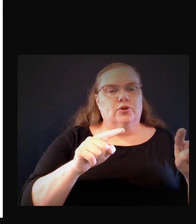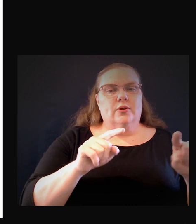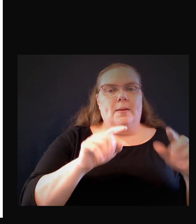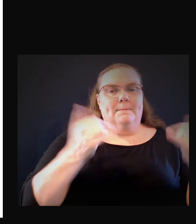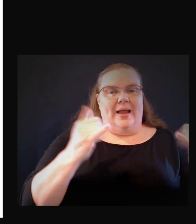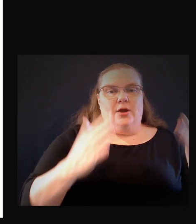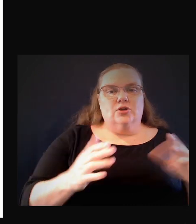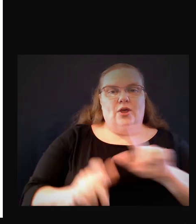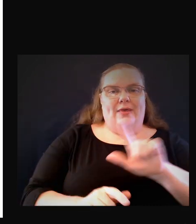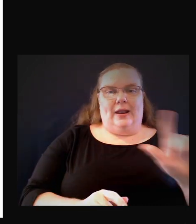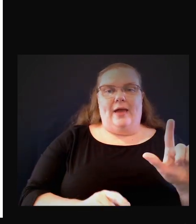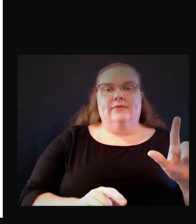and click on Segments.